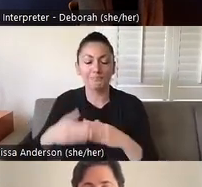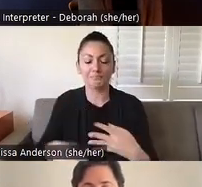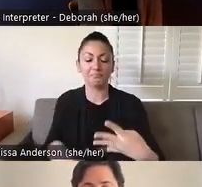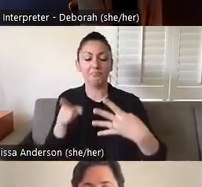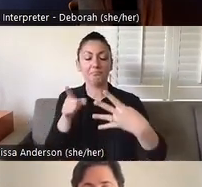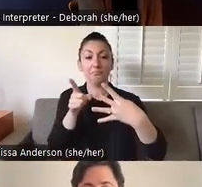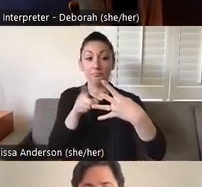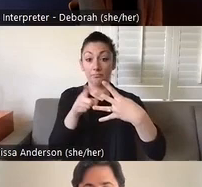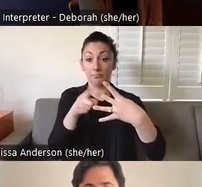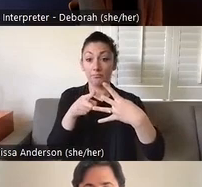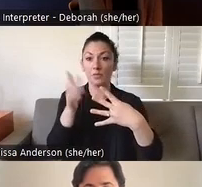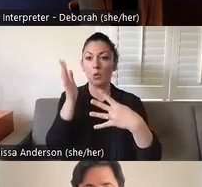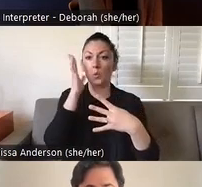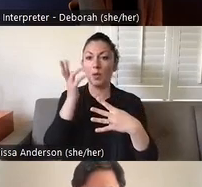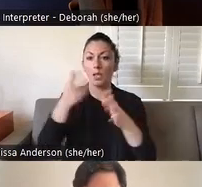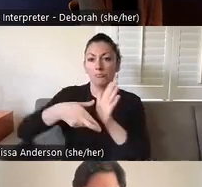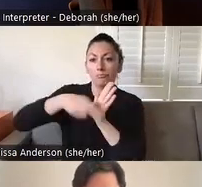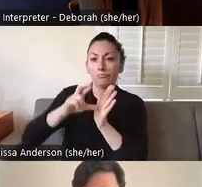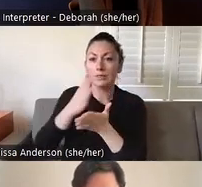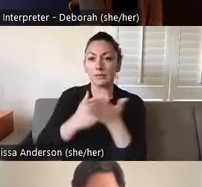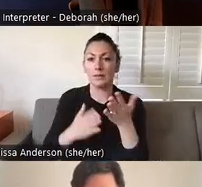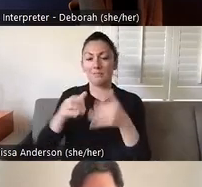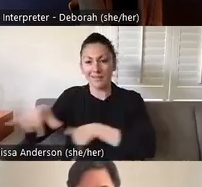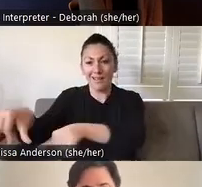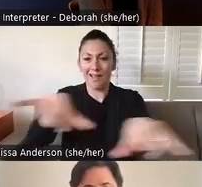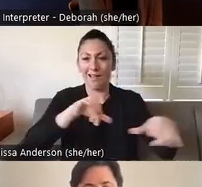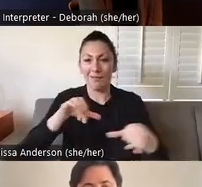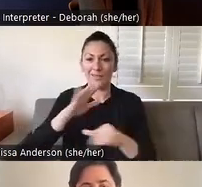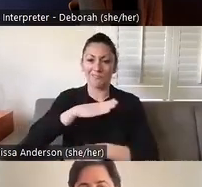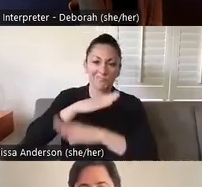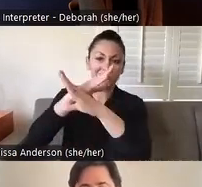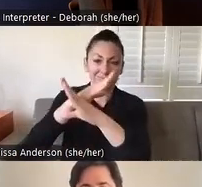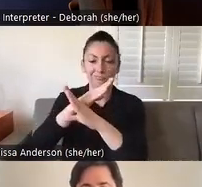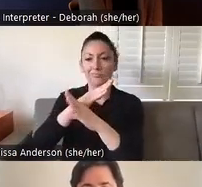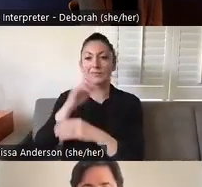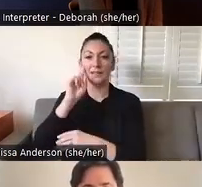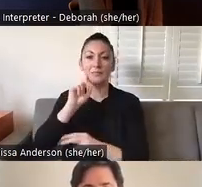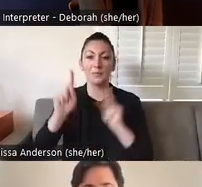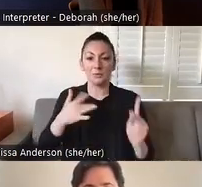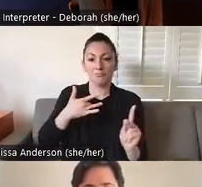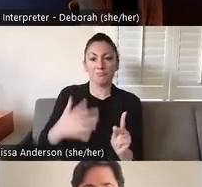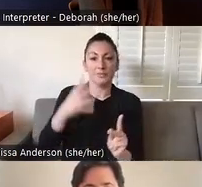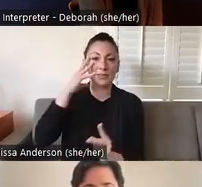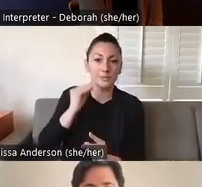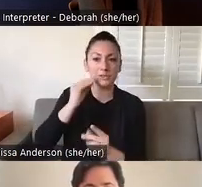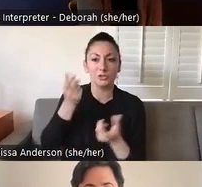talk about the Deaf community. Next, we will review some common barriers that